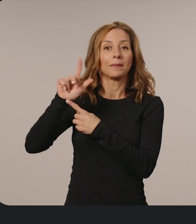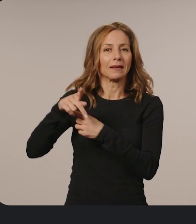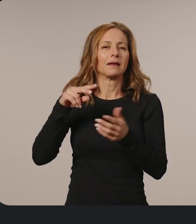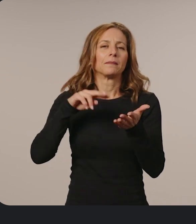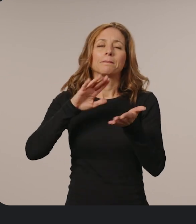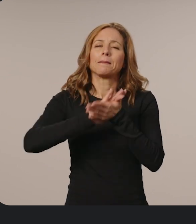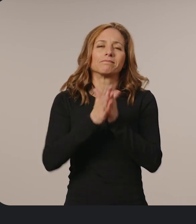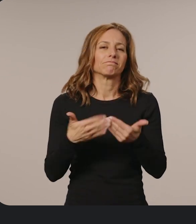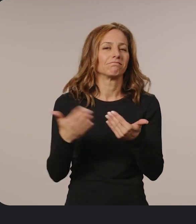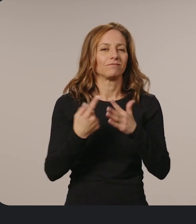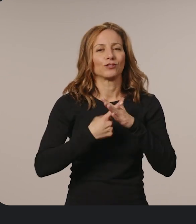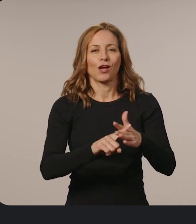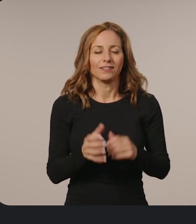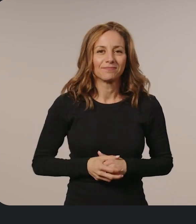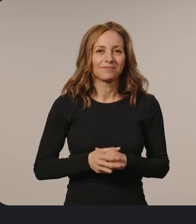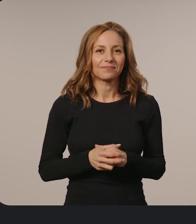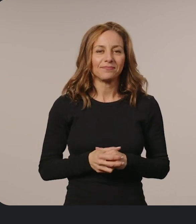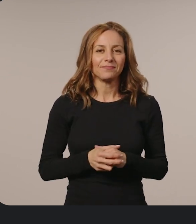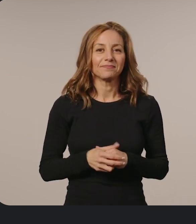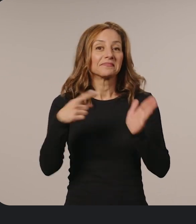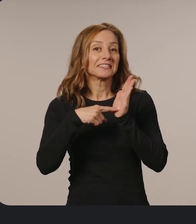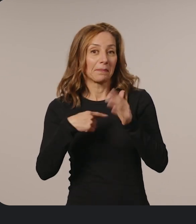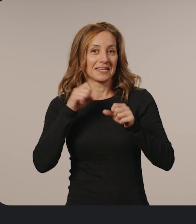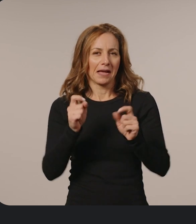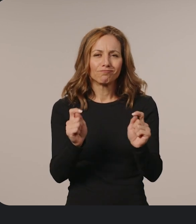And KerasNLP makes it easy to get started.